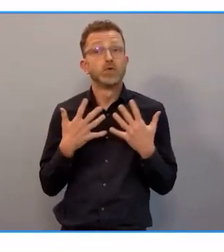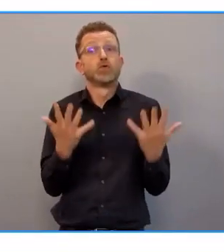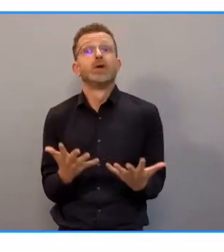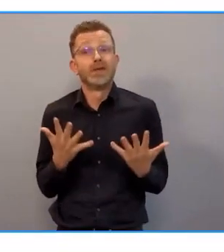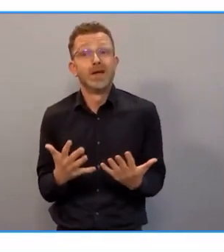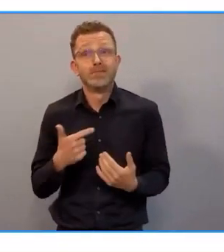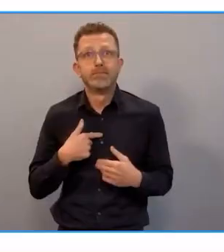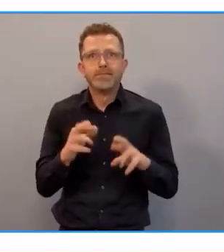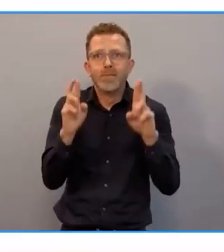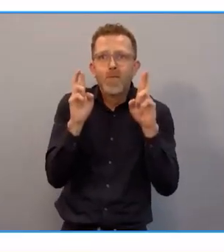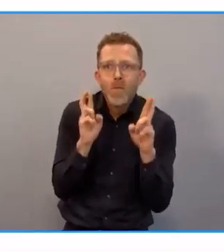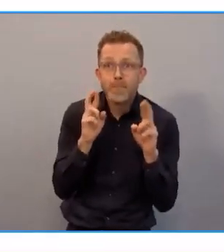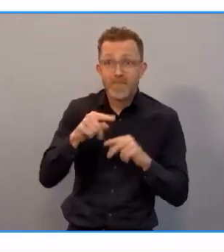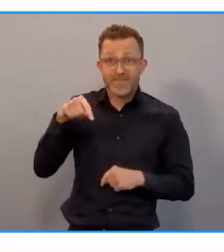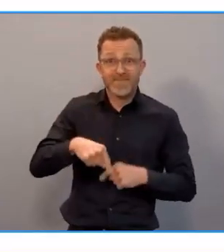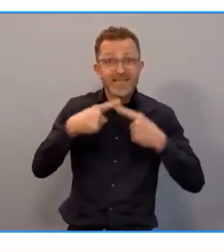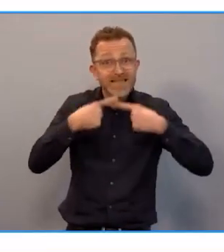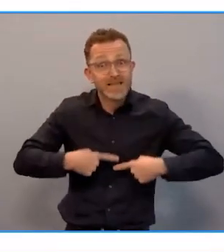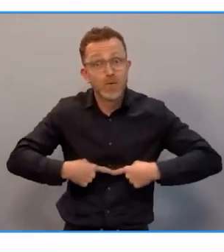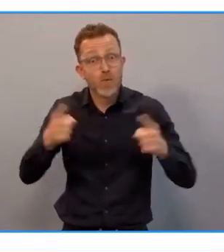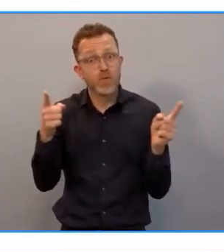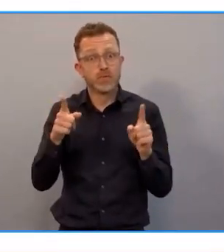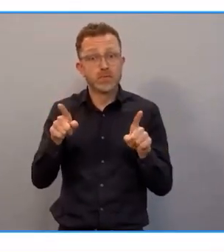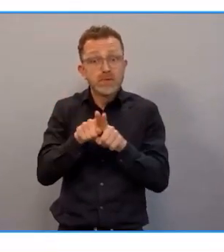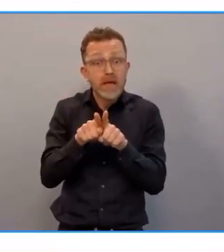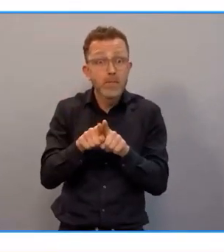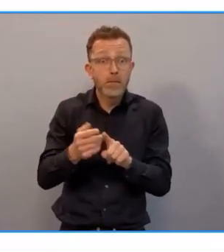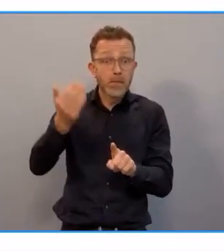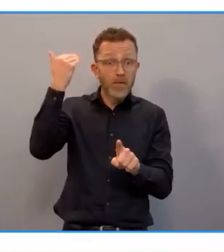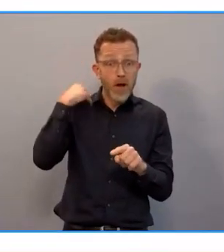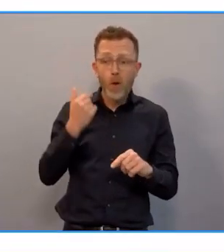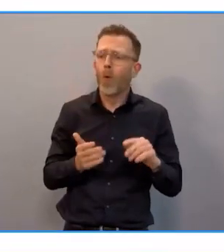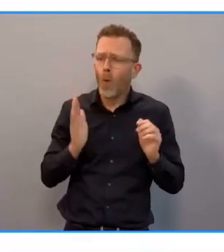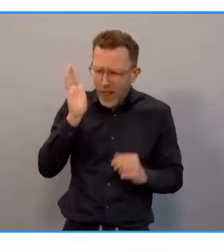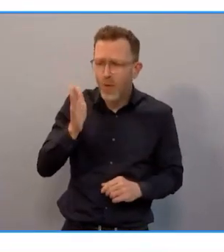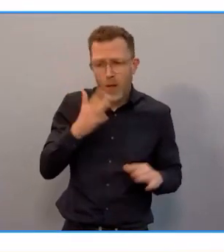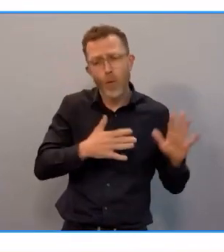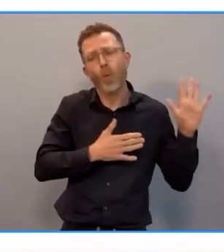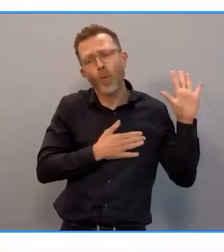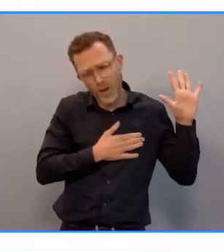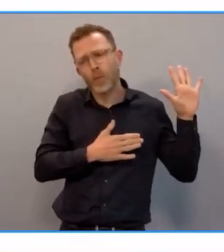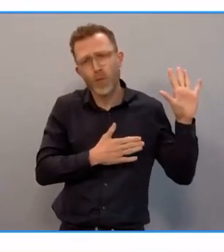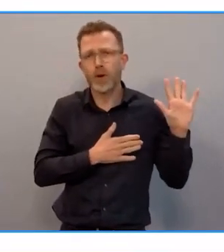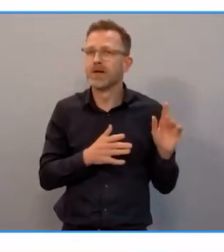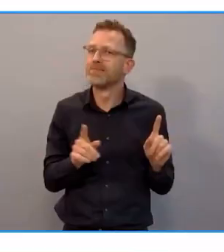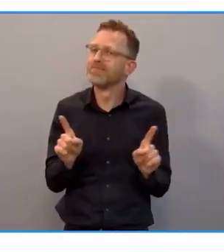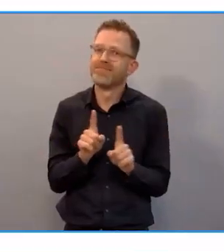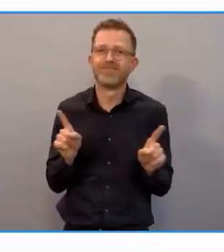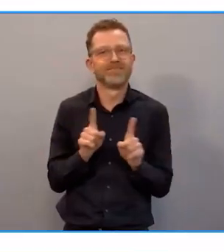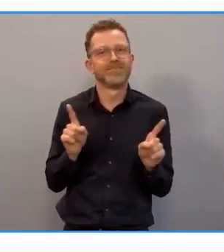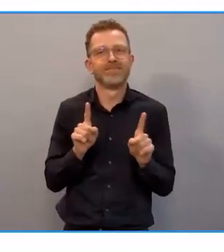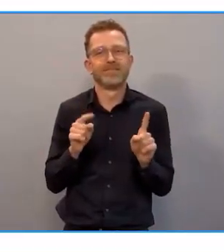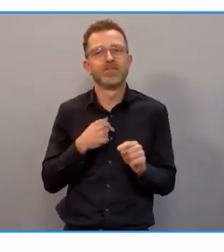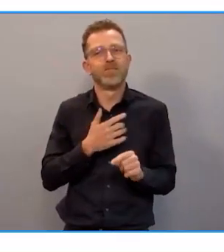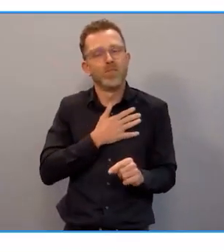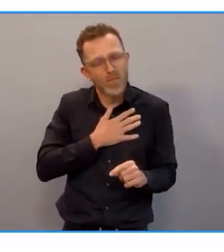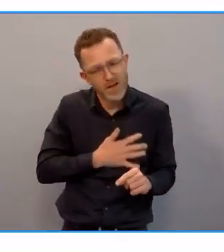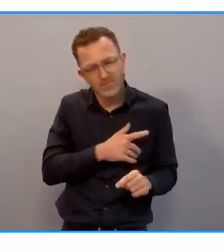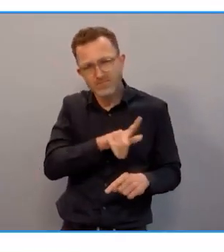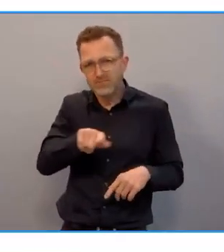Allow me to share my reflections: Firstly we welcome both the